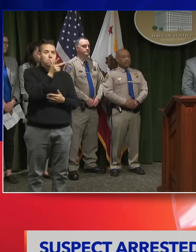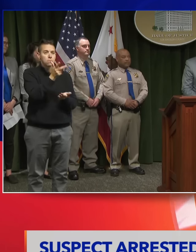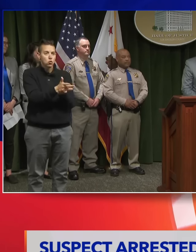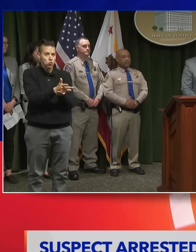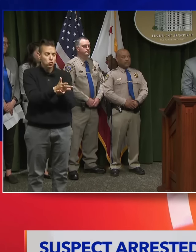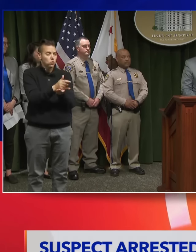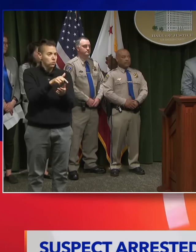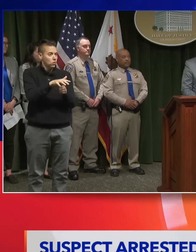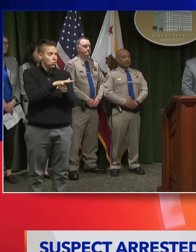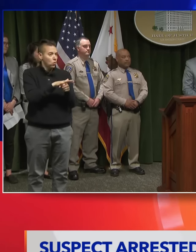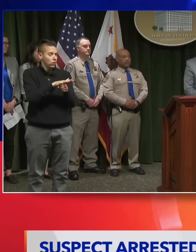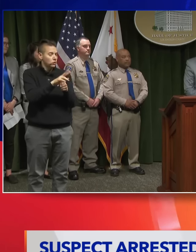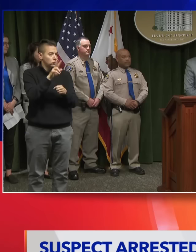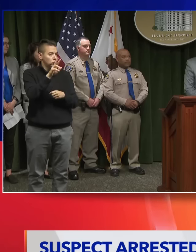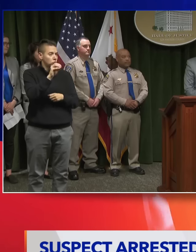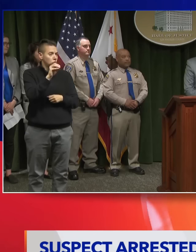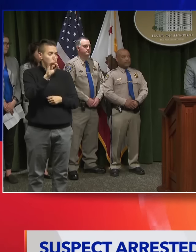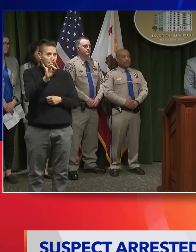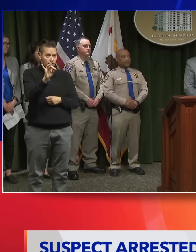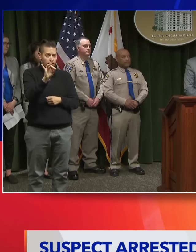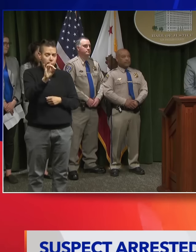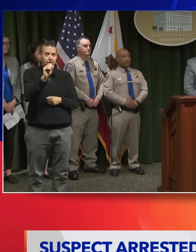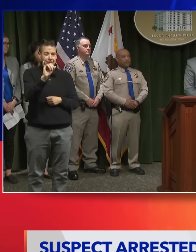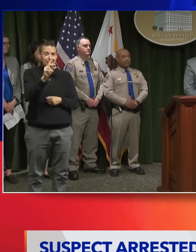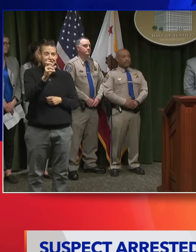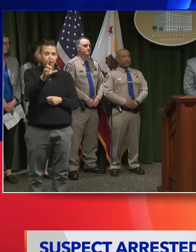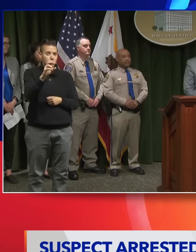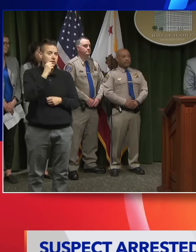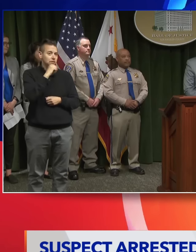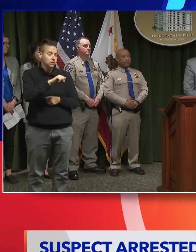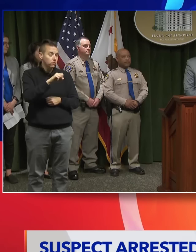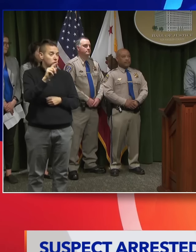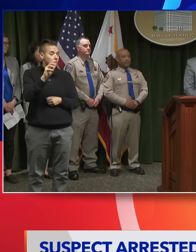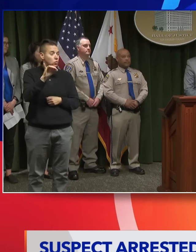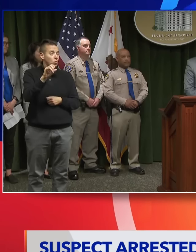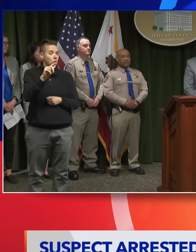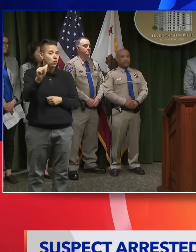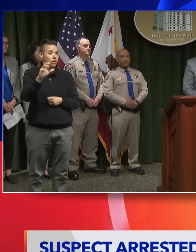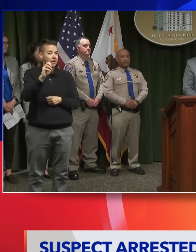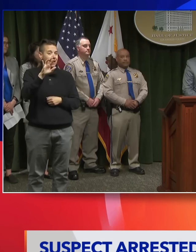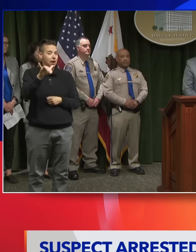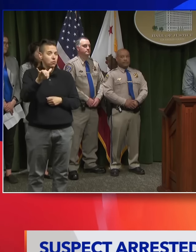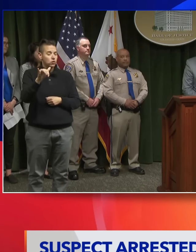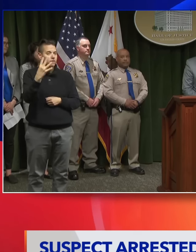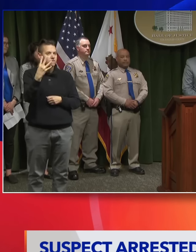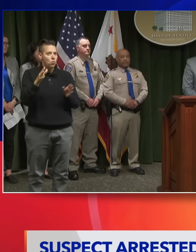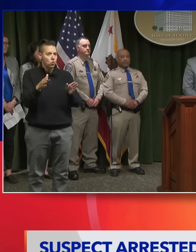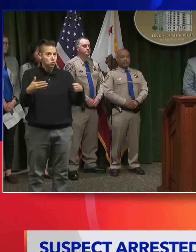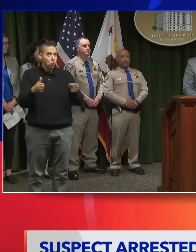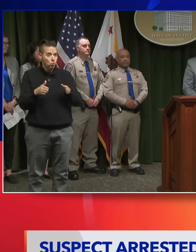FROM REMOVED ORDER AND VEHICLE. HE WAS DISCOVERED